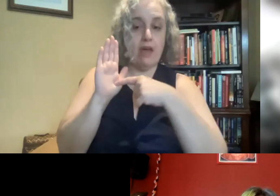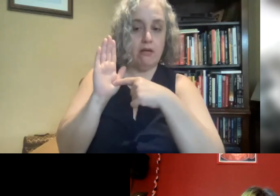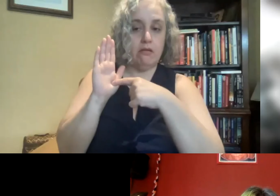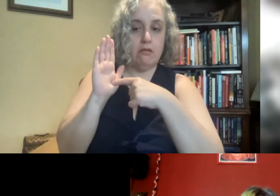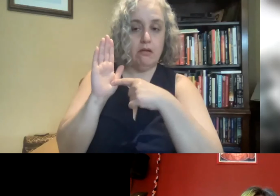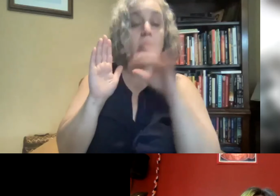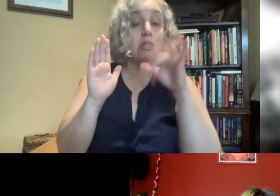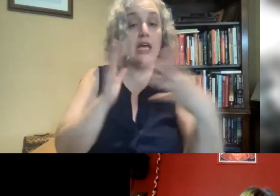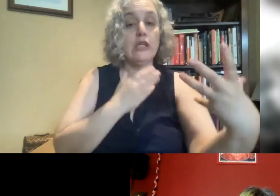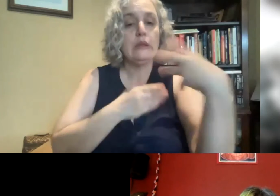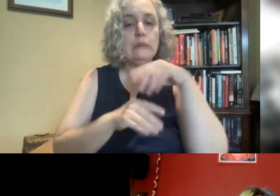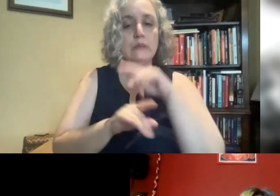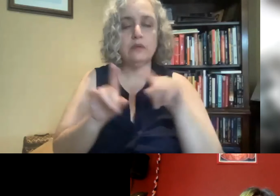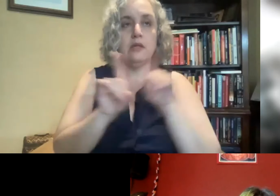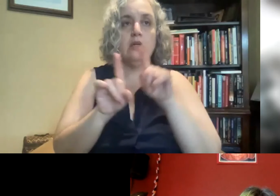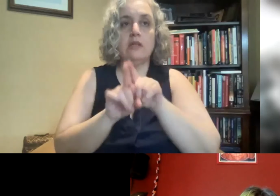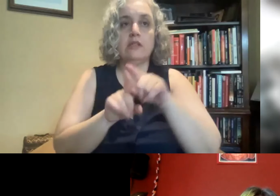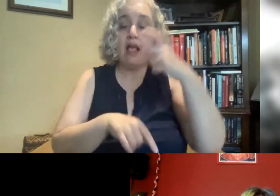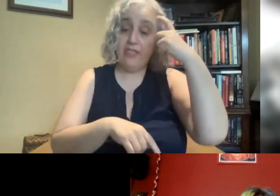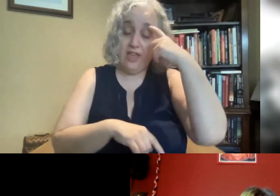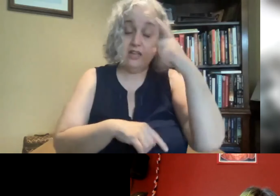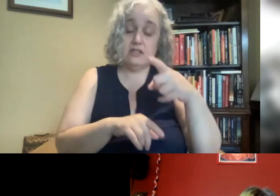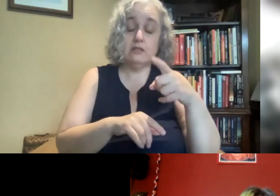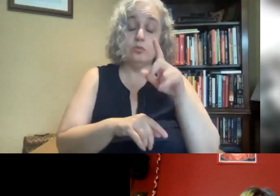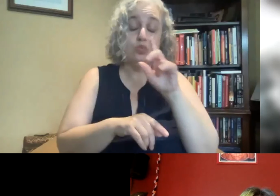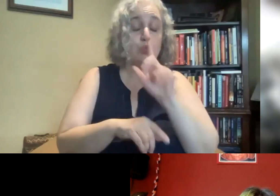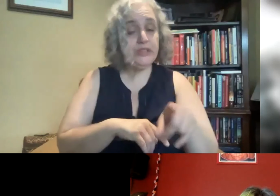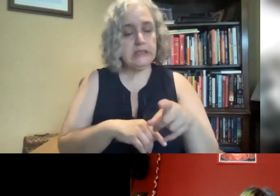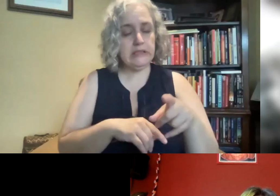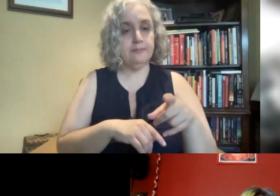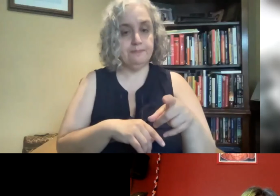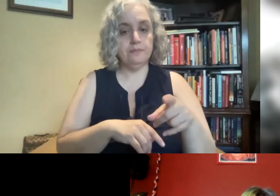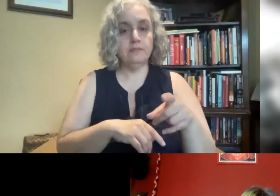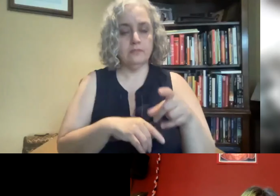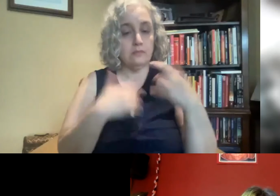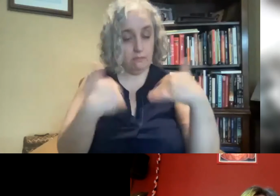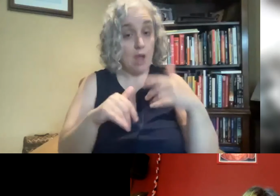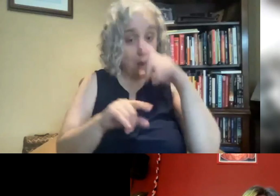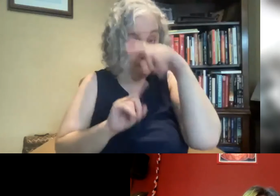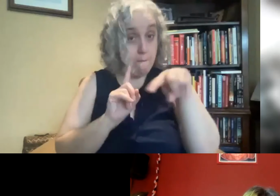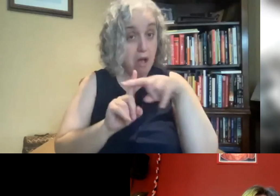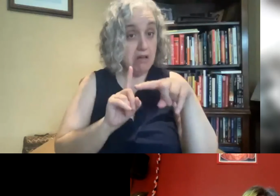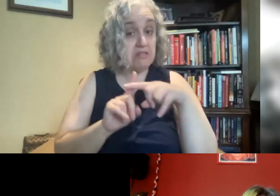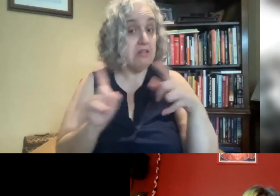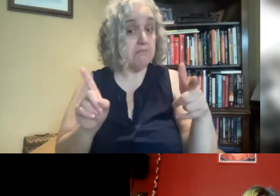I think, that's a highly promising area to look at.